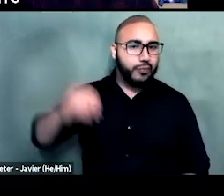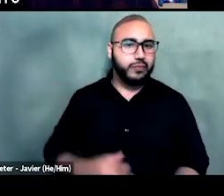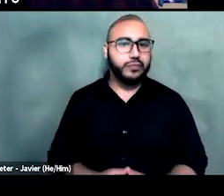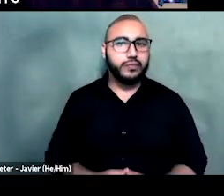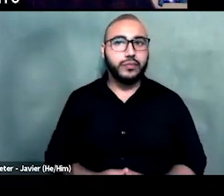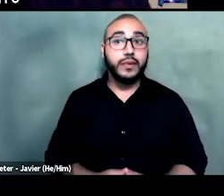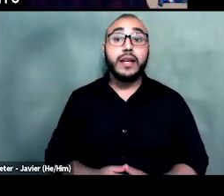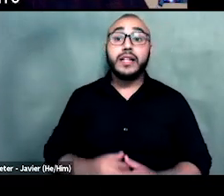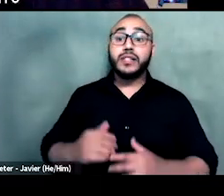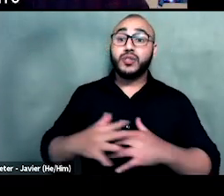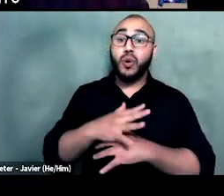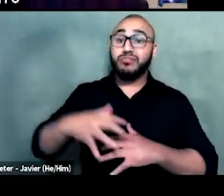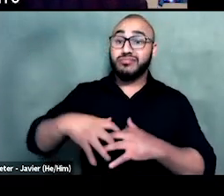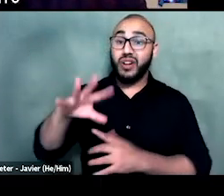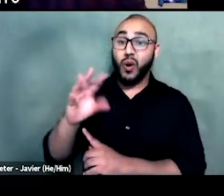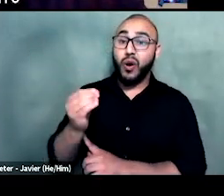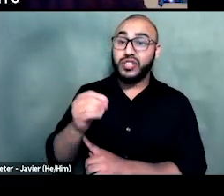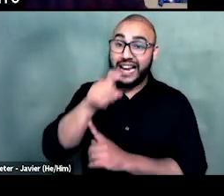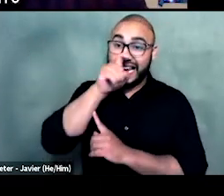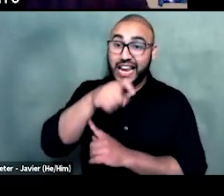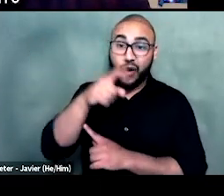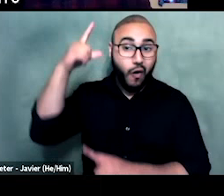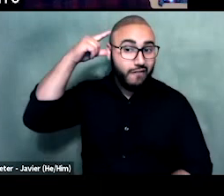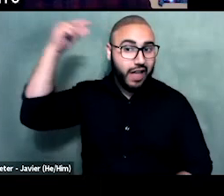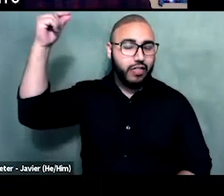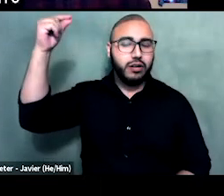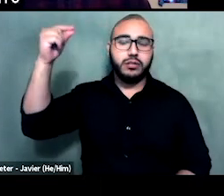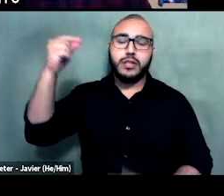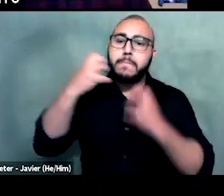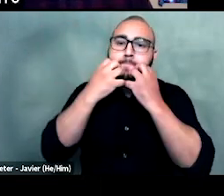Native American culture, eagle feathers are very sacred. It's considered to be a